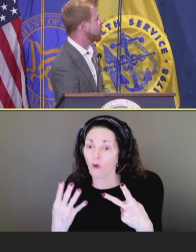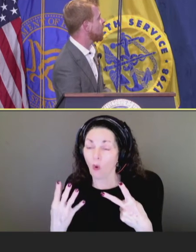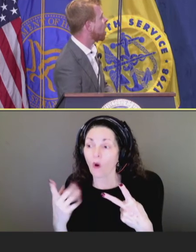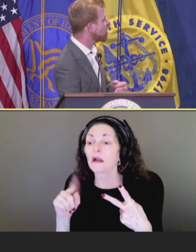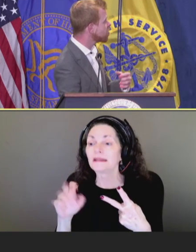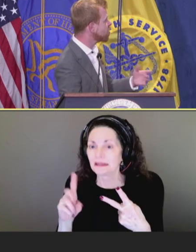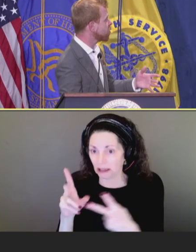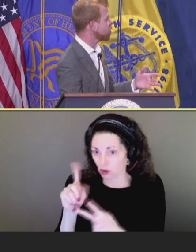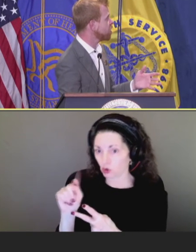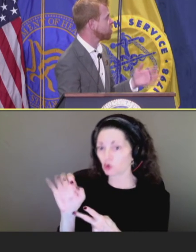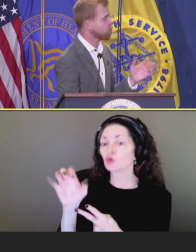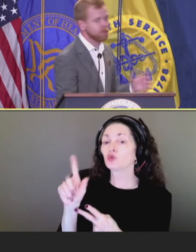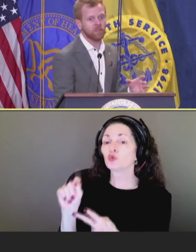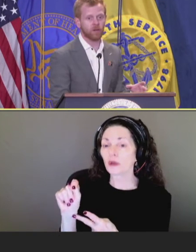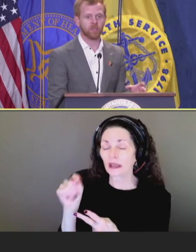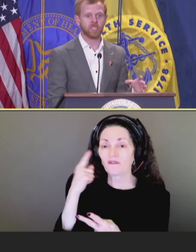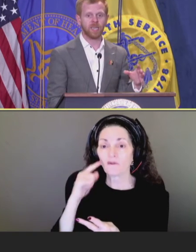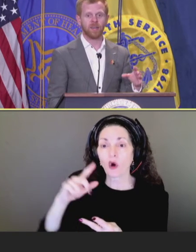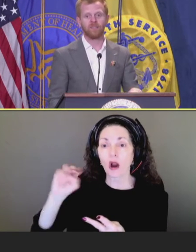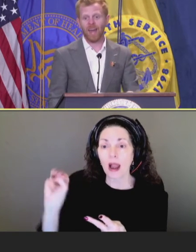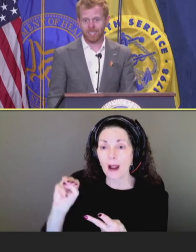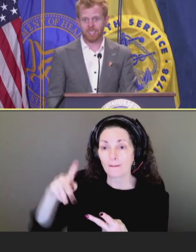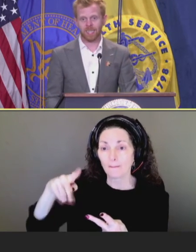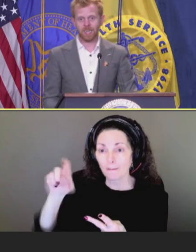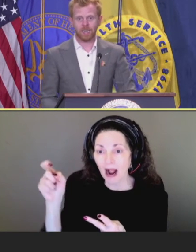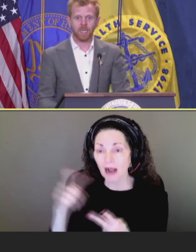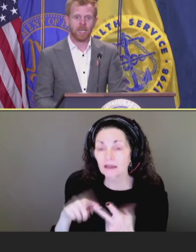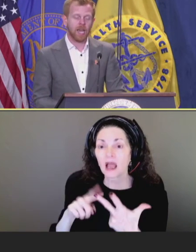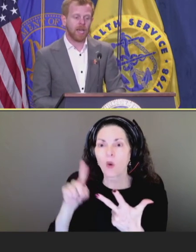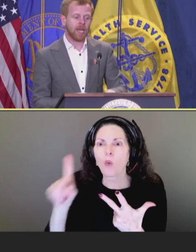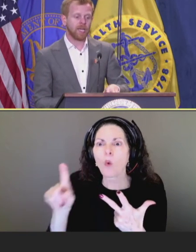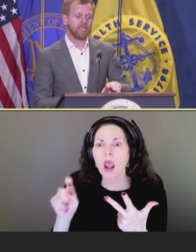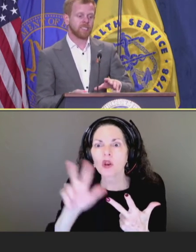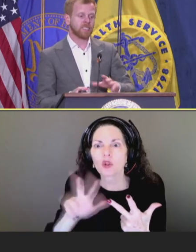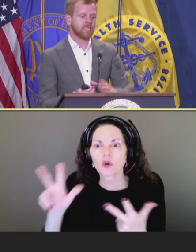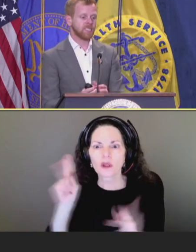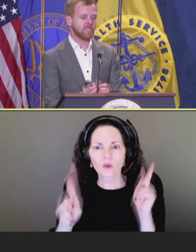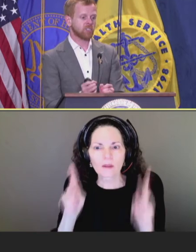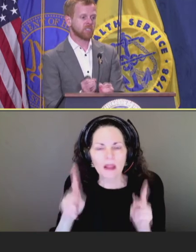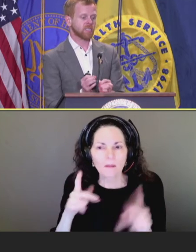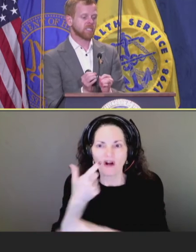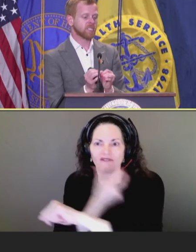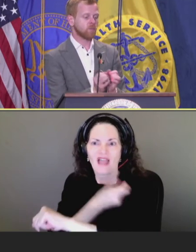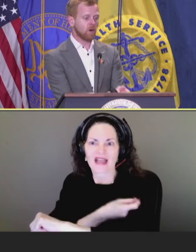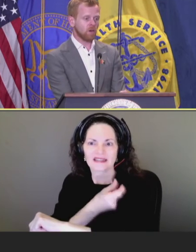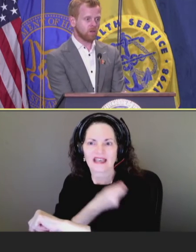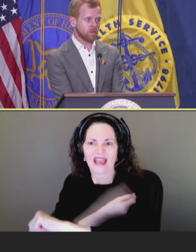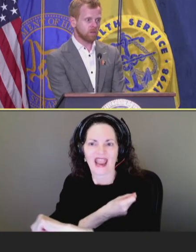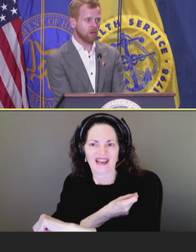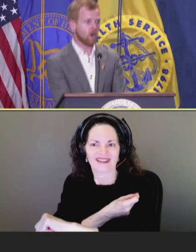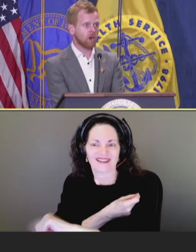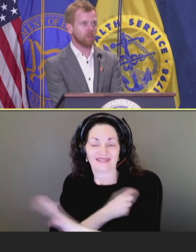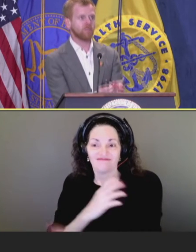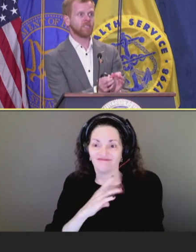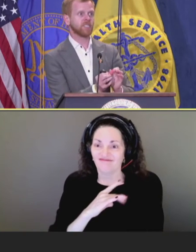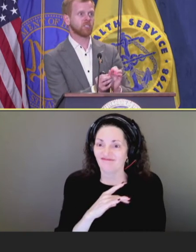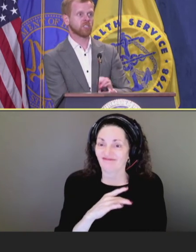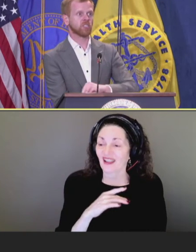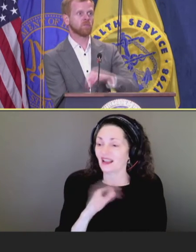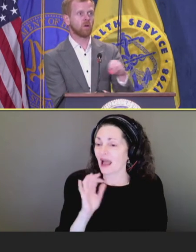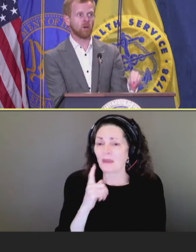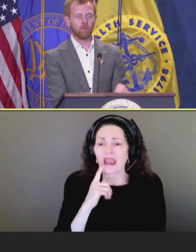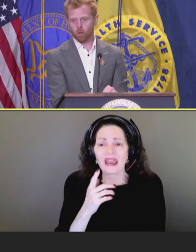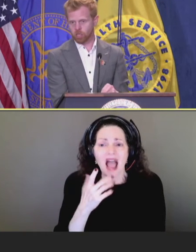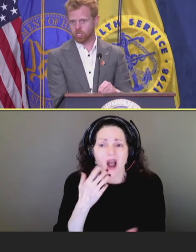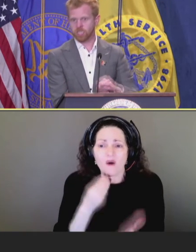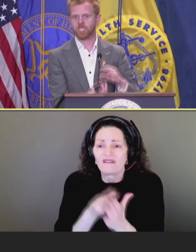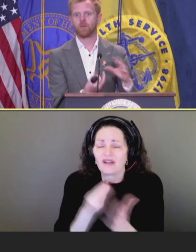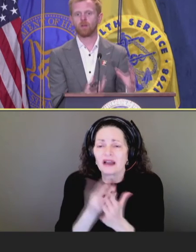and 133 folks vaccinated. And this is just a small -- our funding is just a small portion, a small